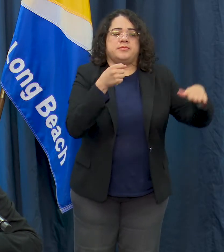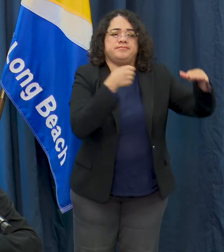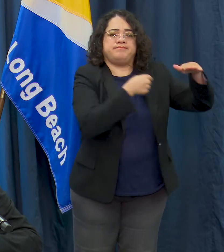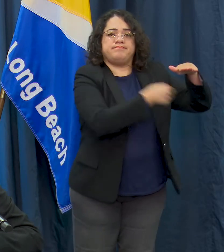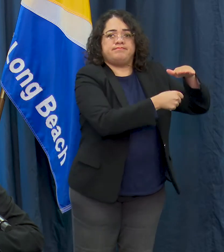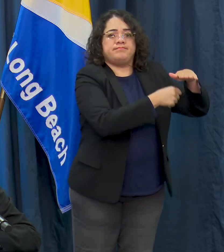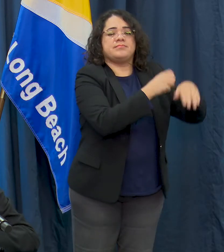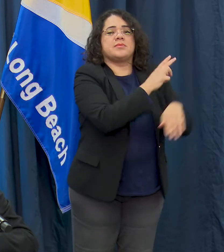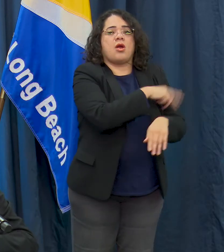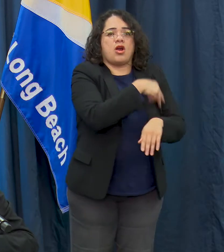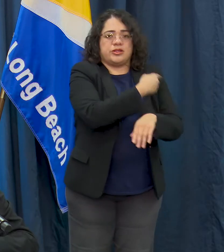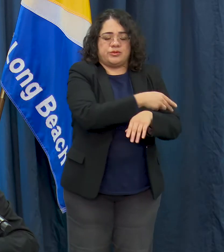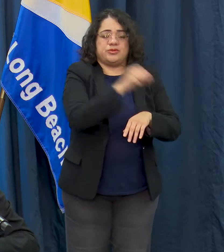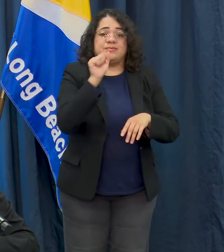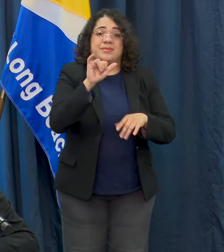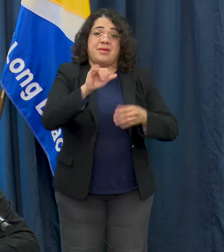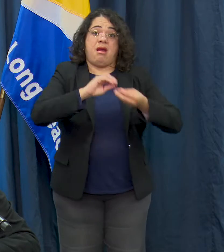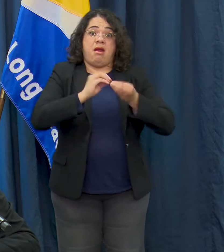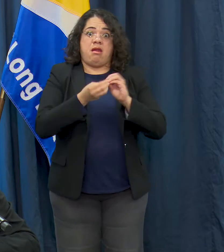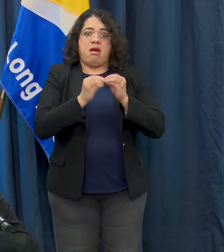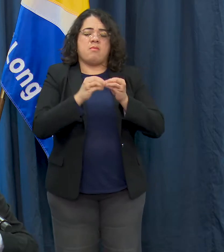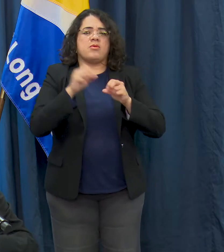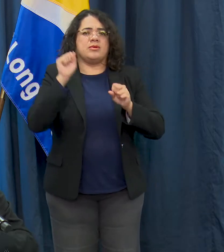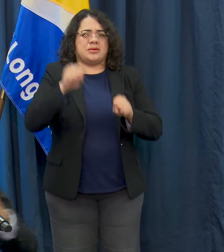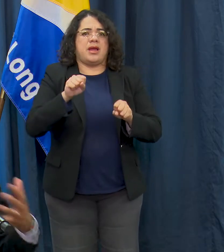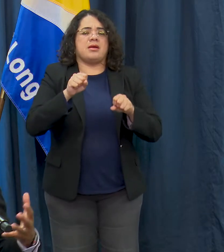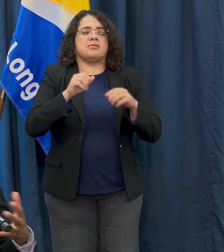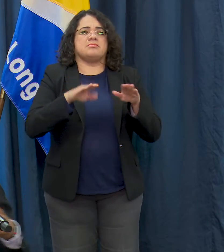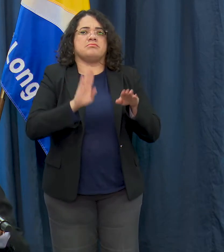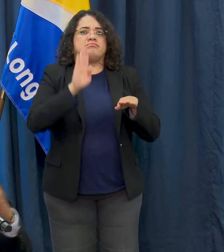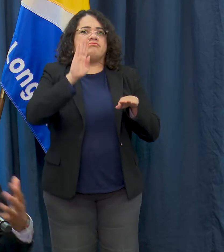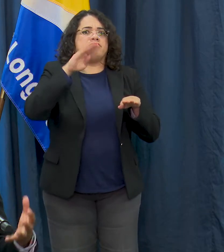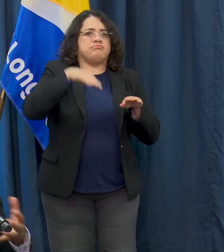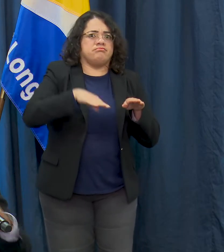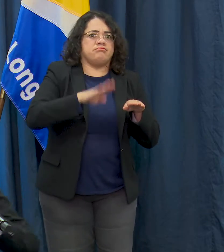course fluctuates at any given hour but as a snapshot is where we are right now